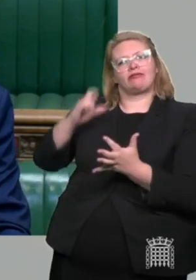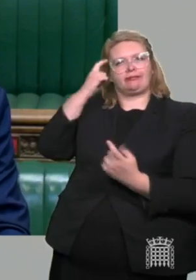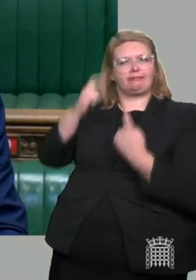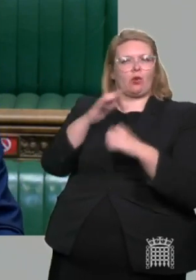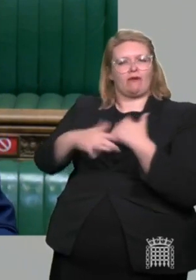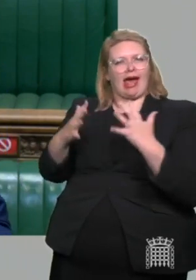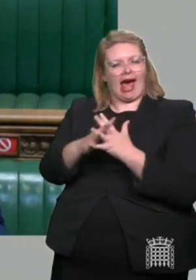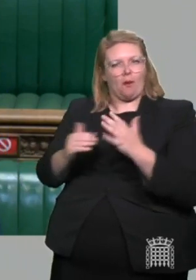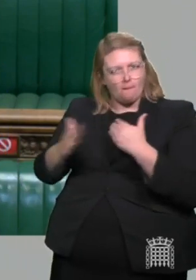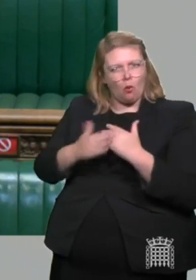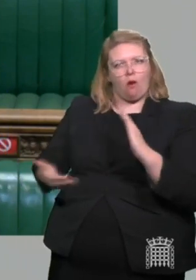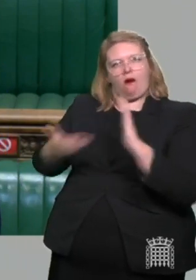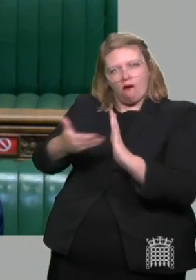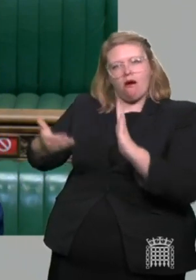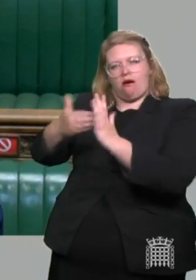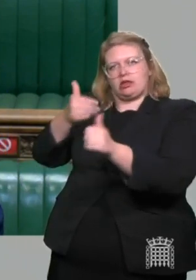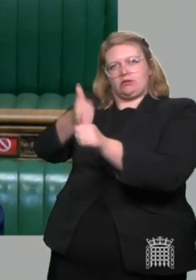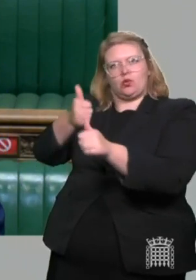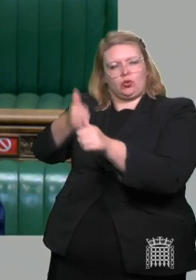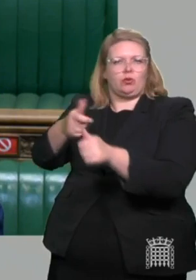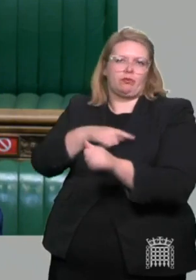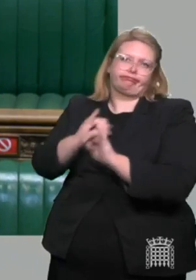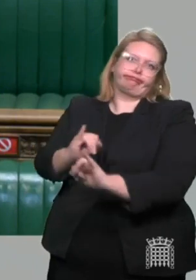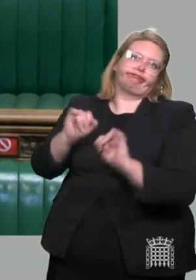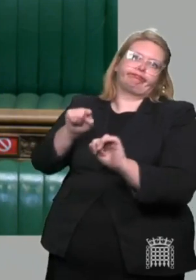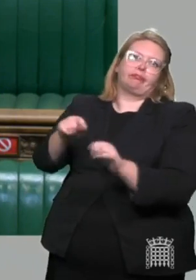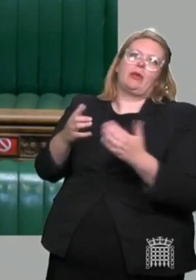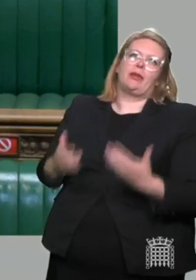the Indian people in their hour of need. I also join the Prime Minister in his remarks